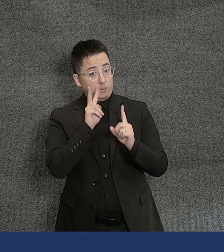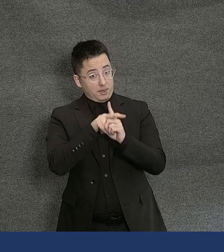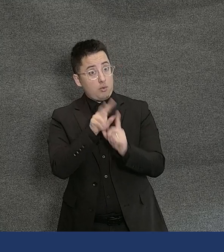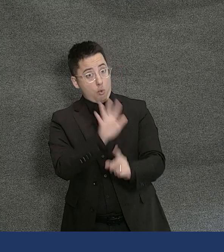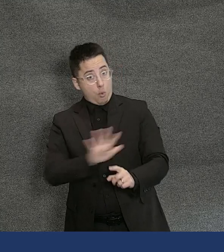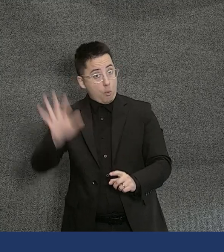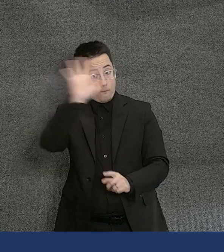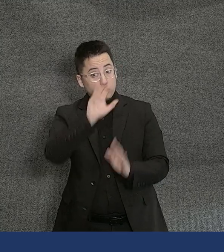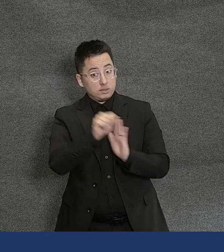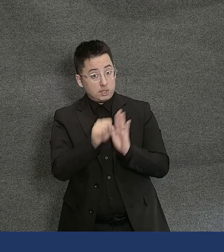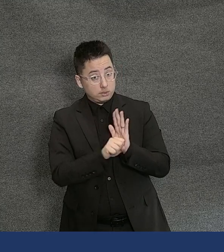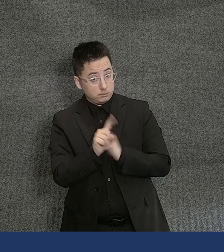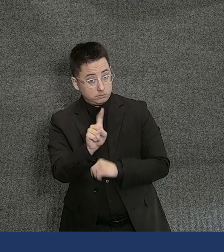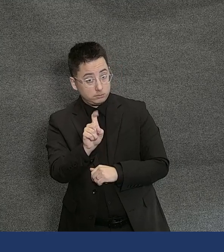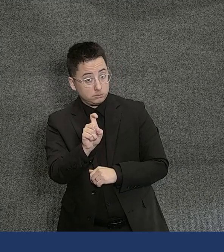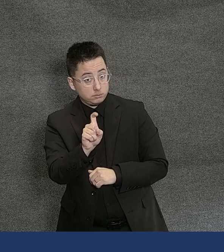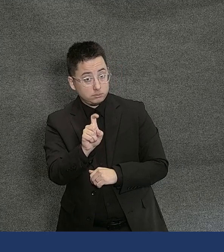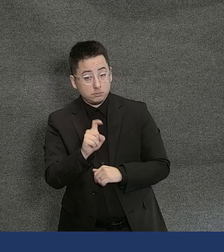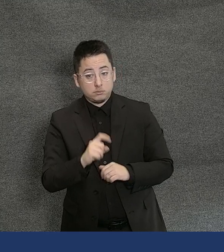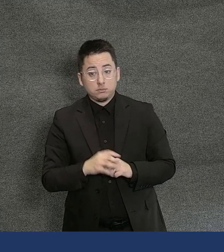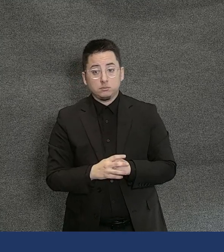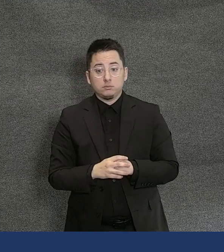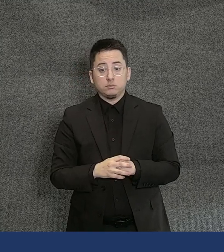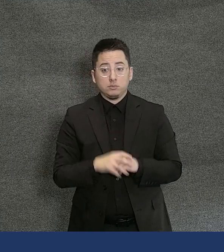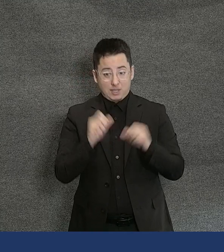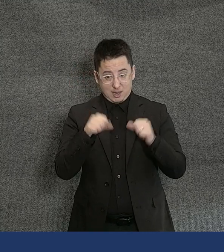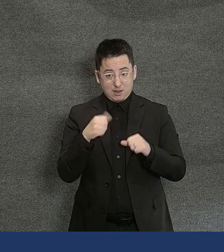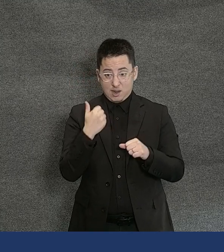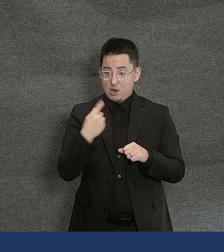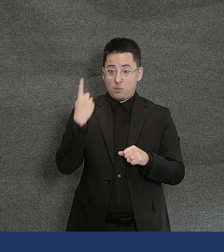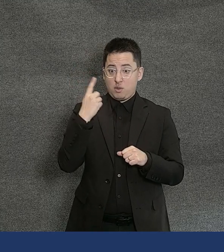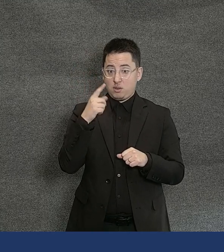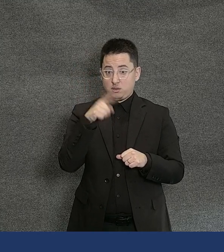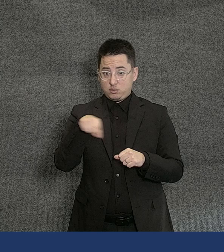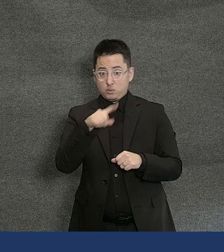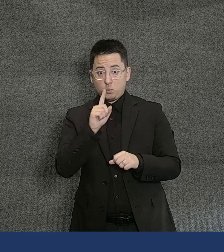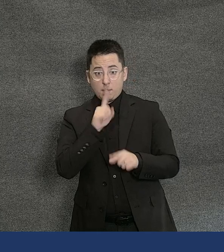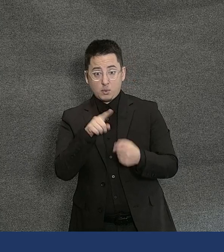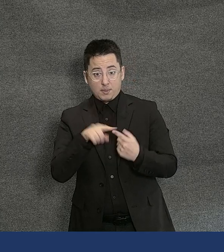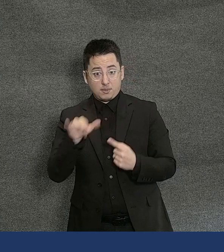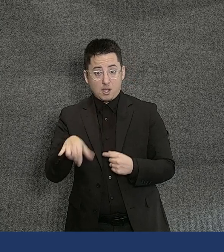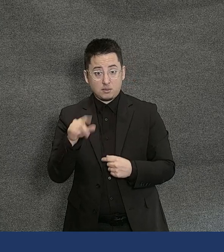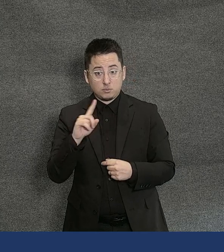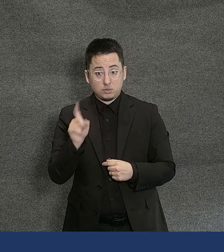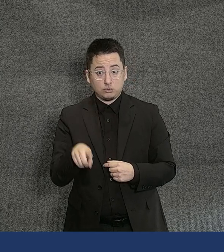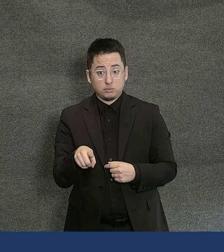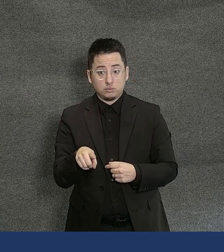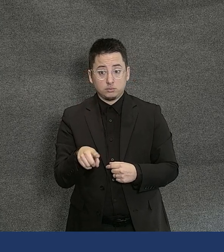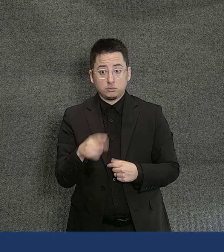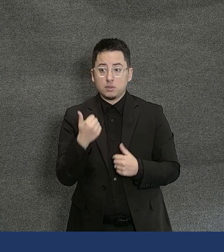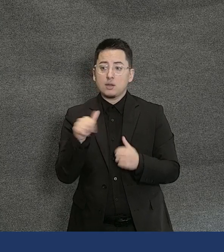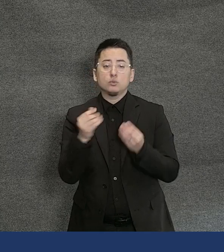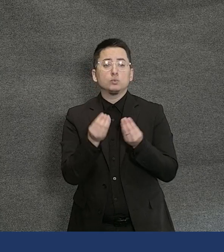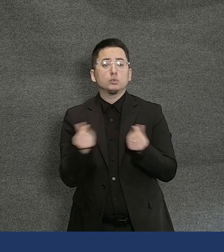Can any of you actually speak to solutions that might be statewide as opposed